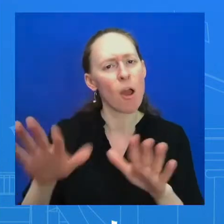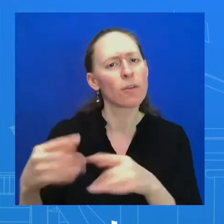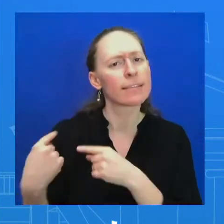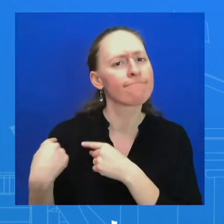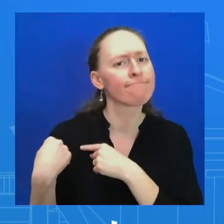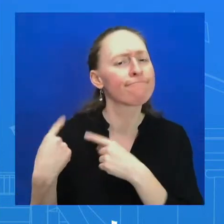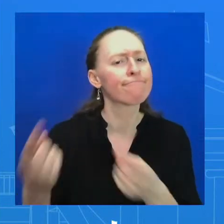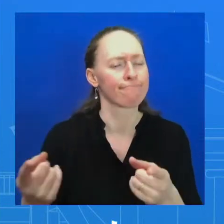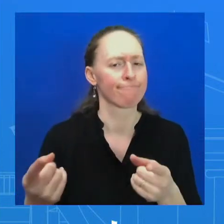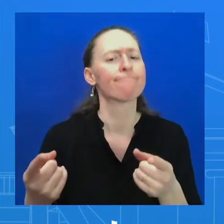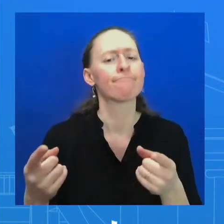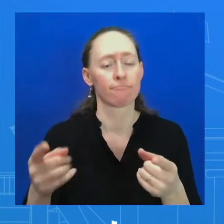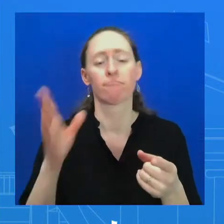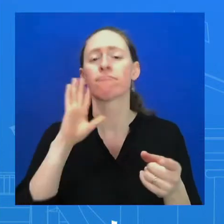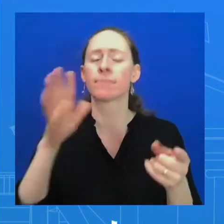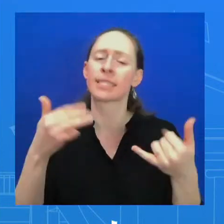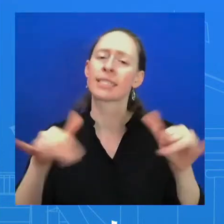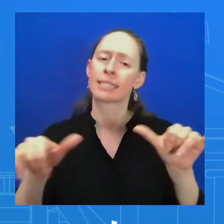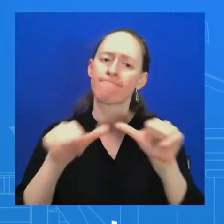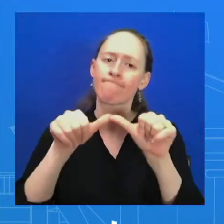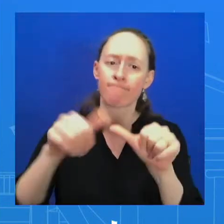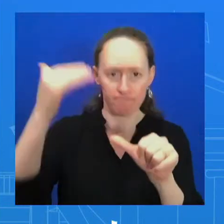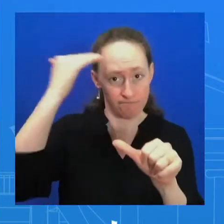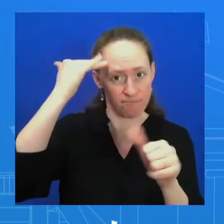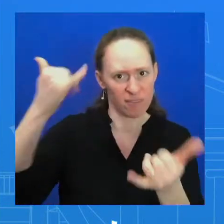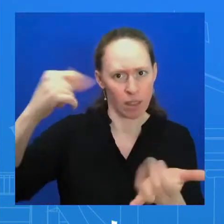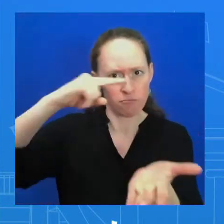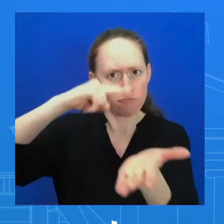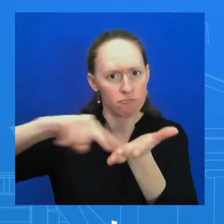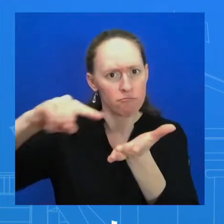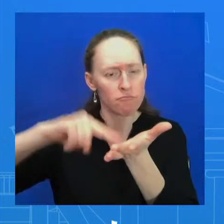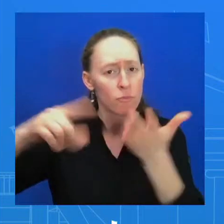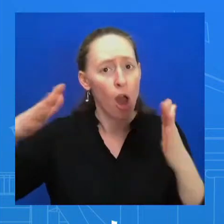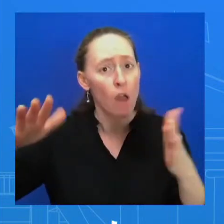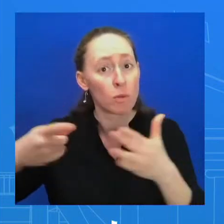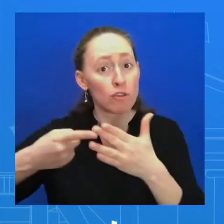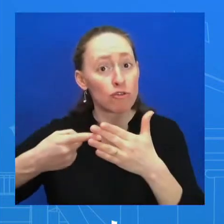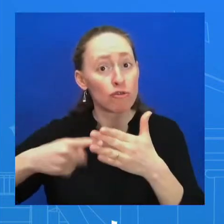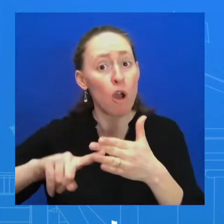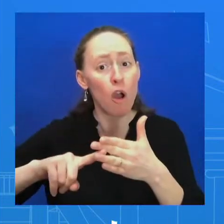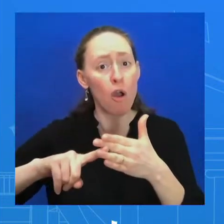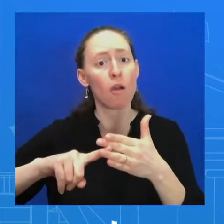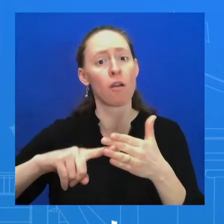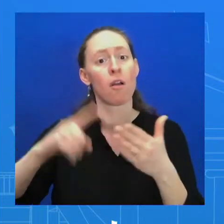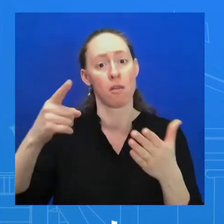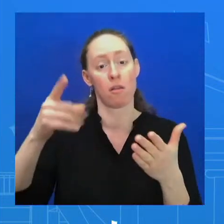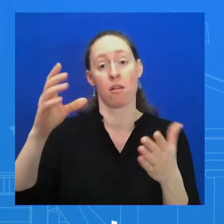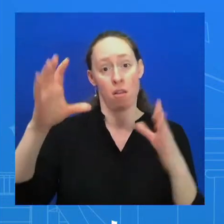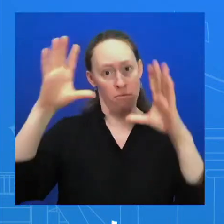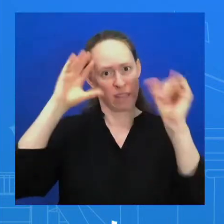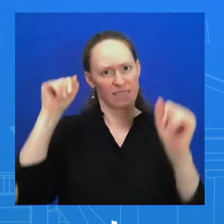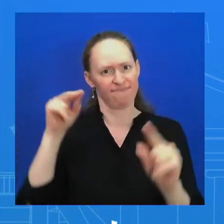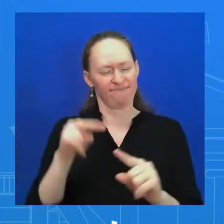There is an investigation currently happening. The President has said he wants it to be swift, he wants it to be comprehensive, and he wants to --